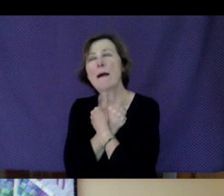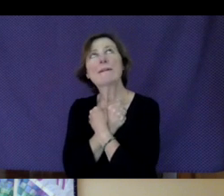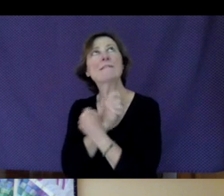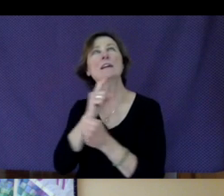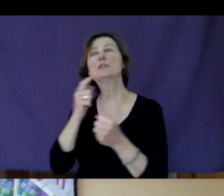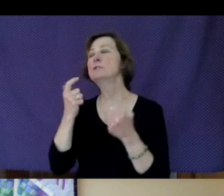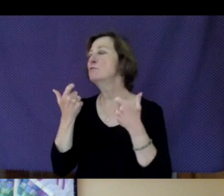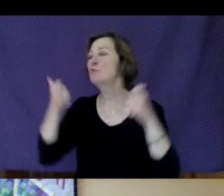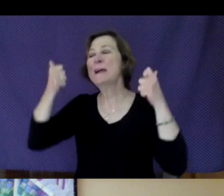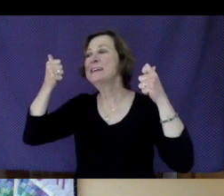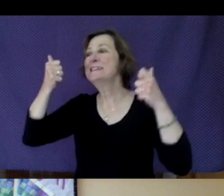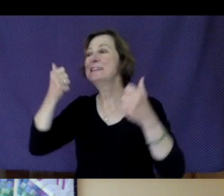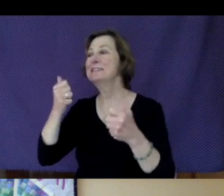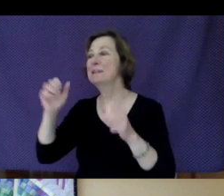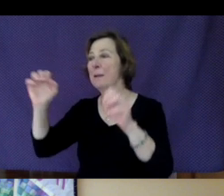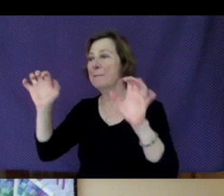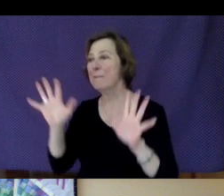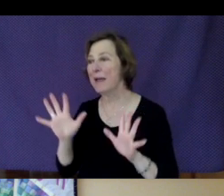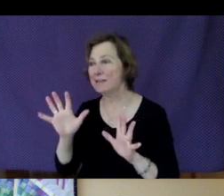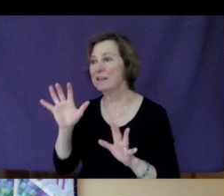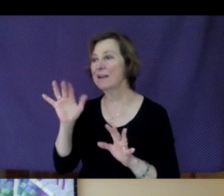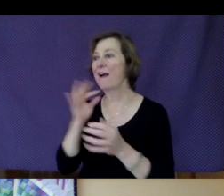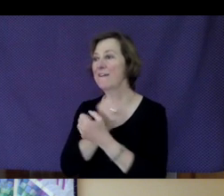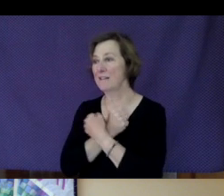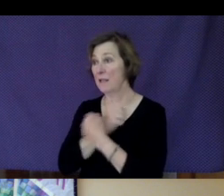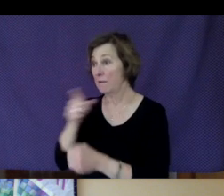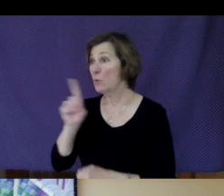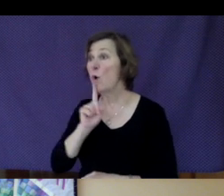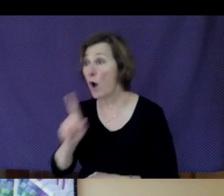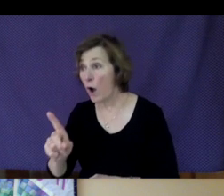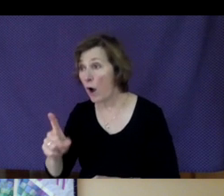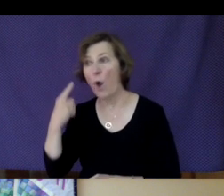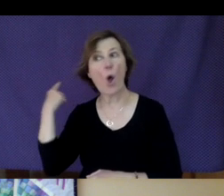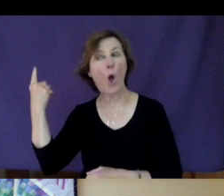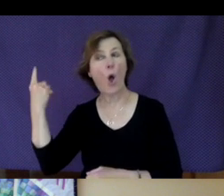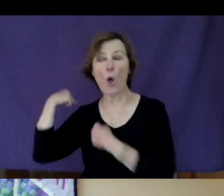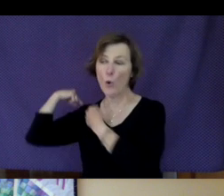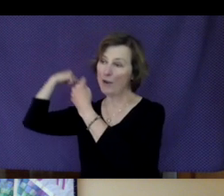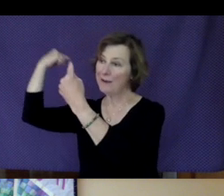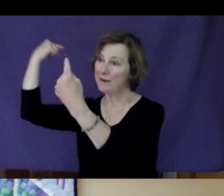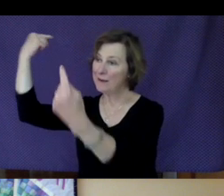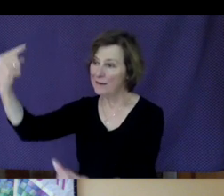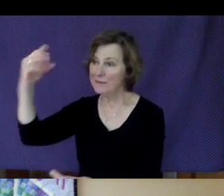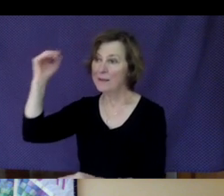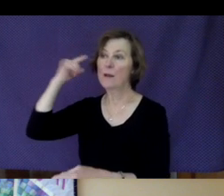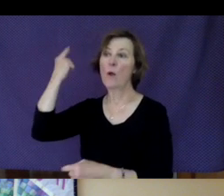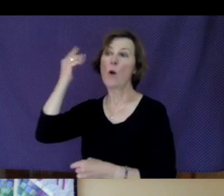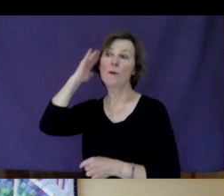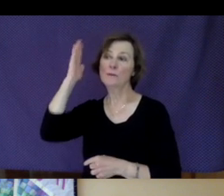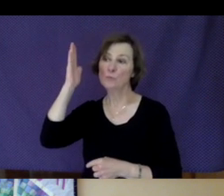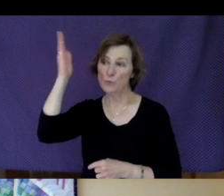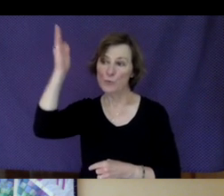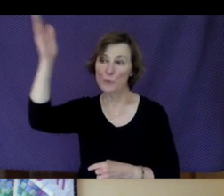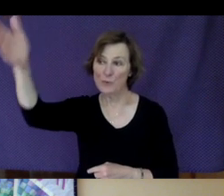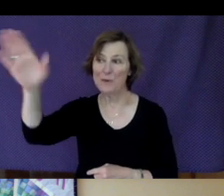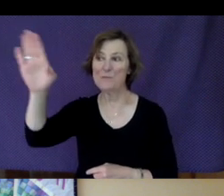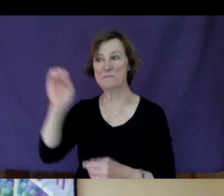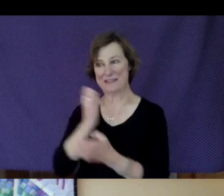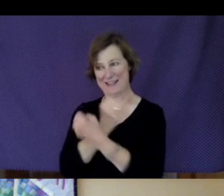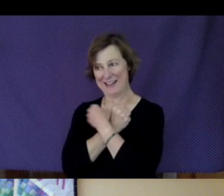and you are Always have been And always will be loved